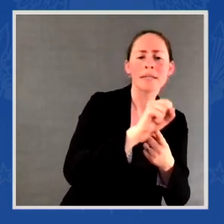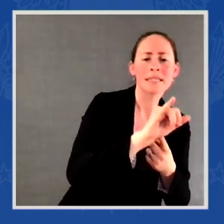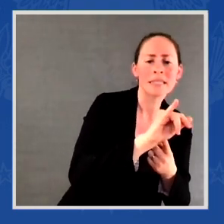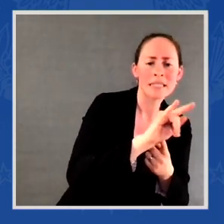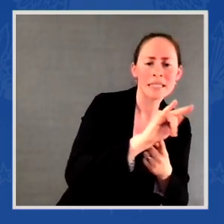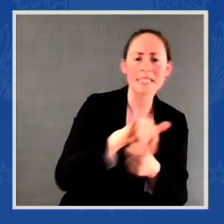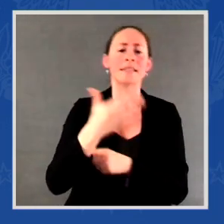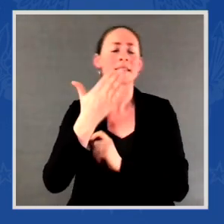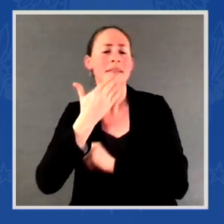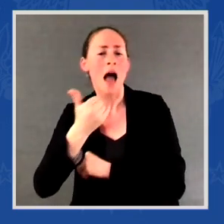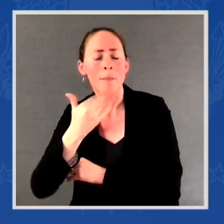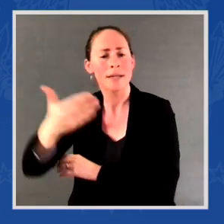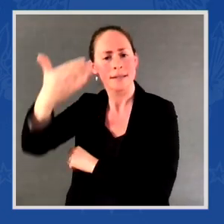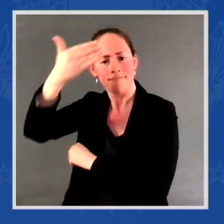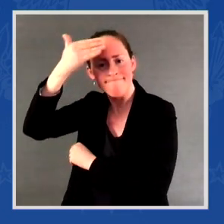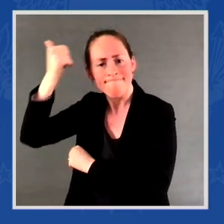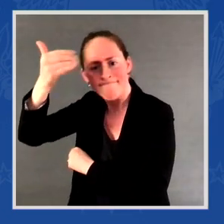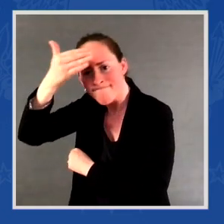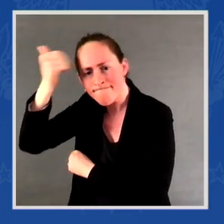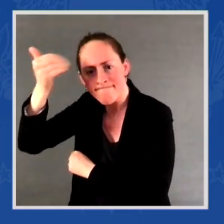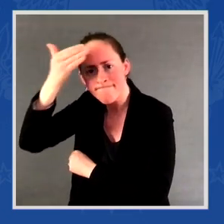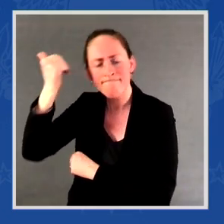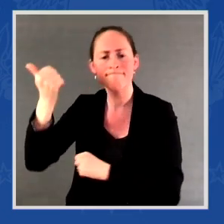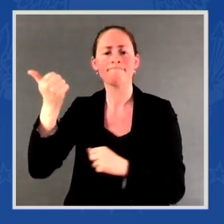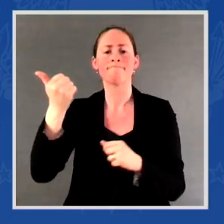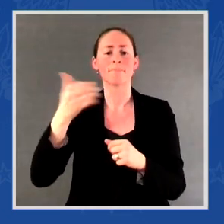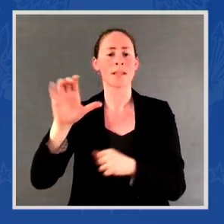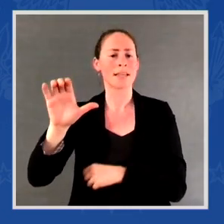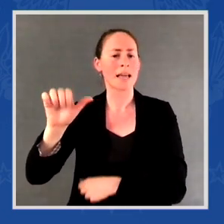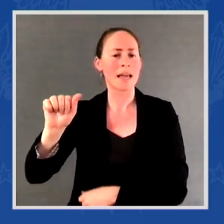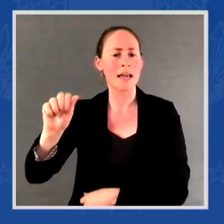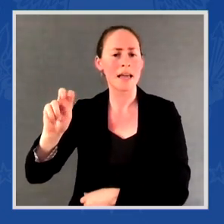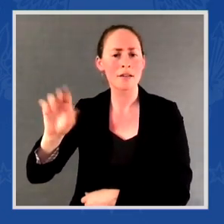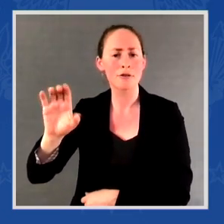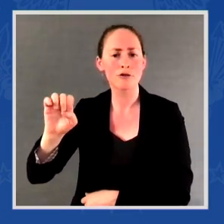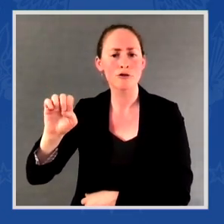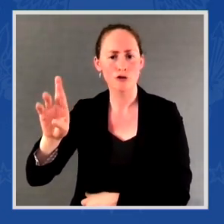Focused just on those diseases -- money that private drug companies